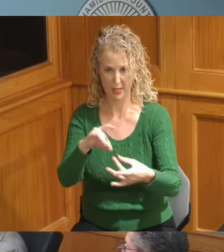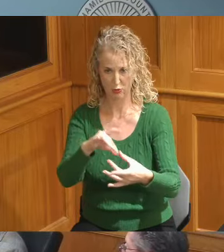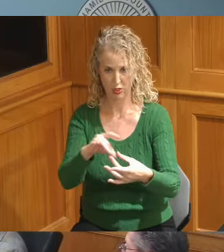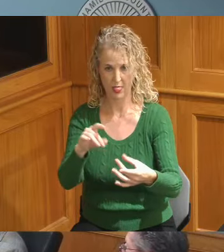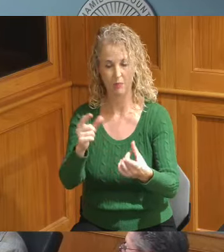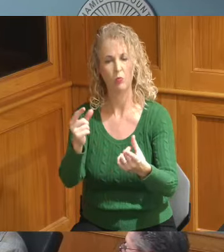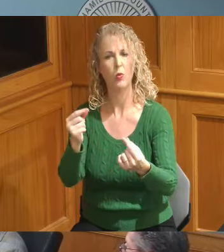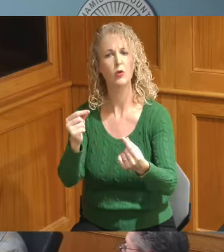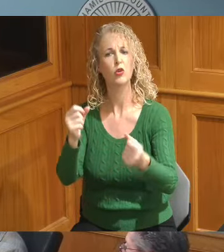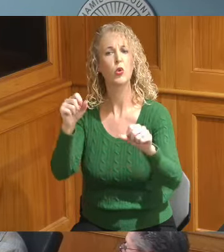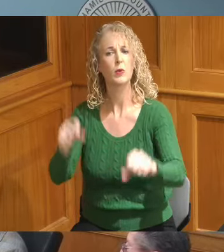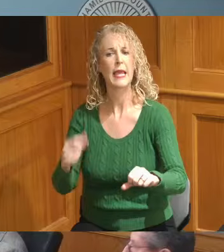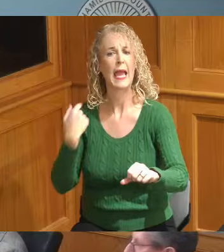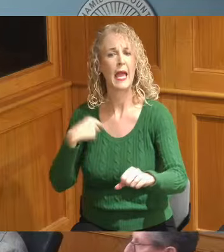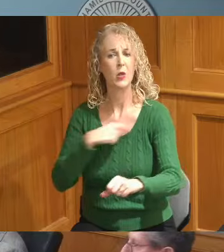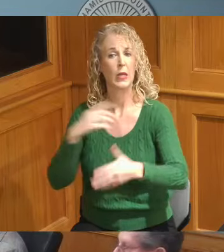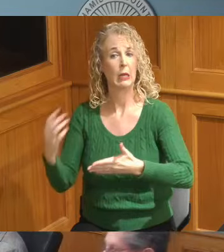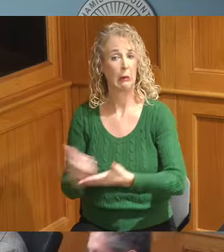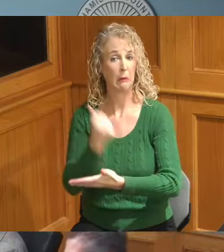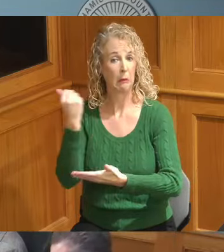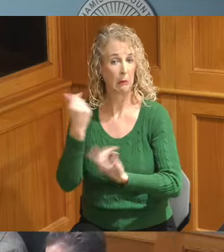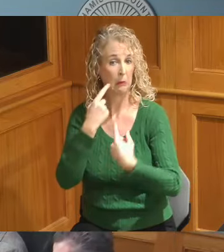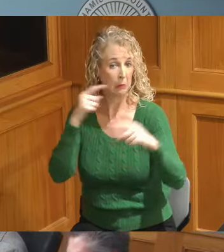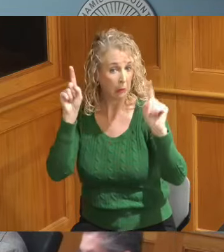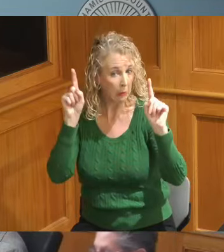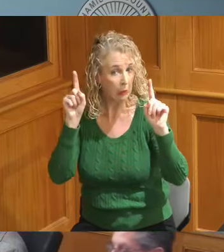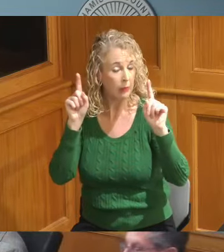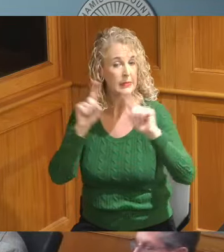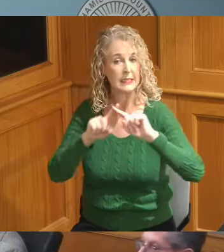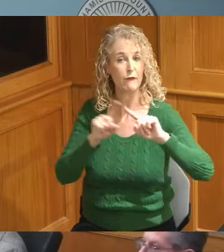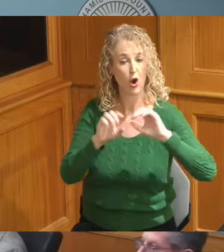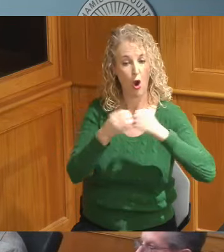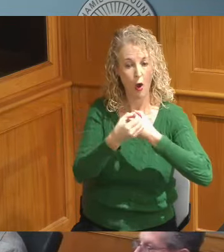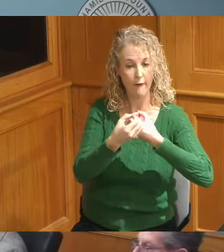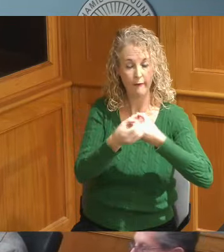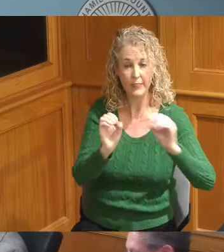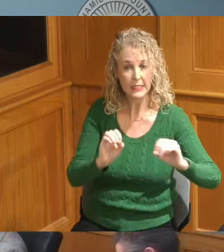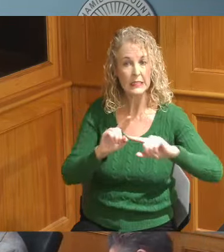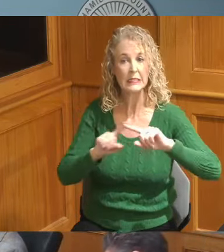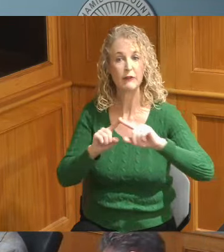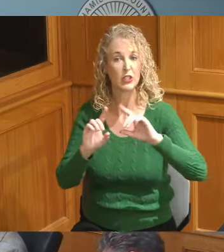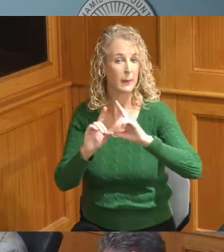be used in the business in the various business offices. and then we're looking at what policies